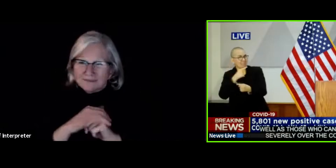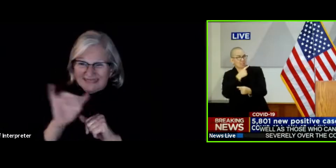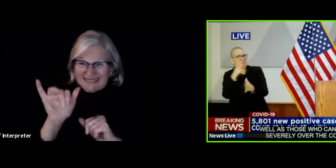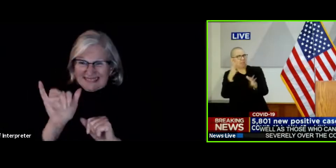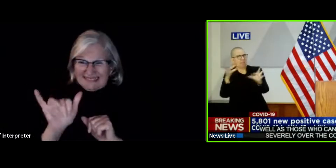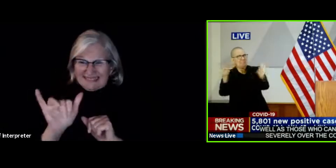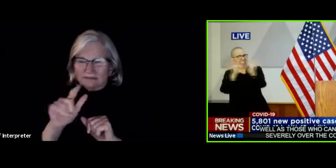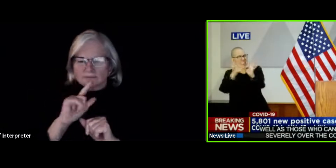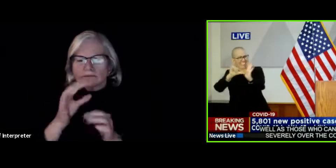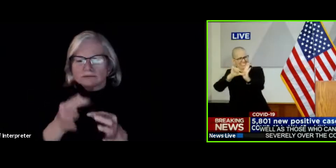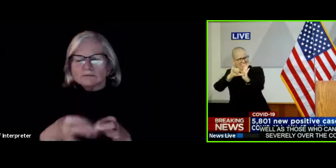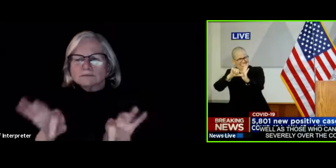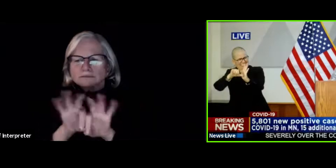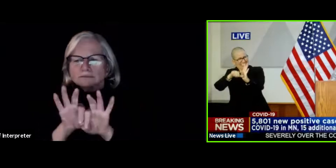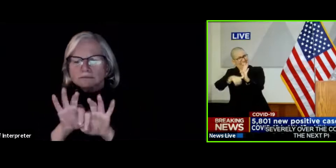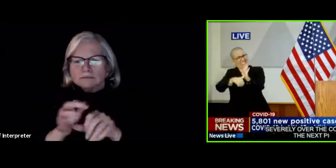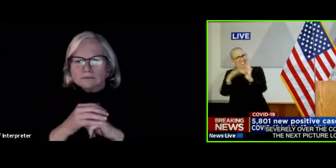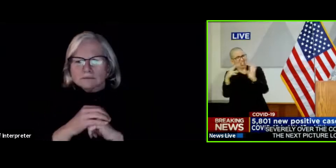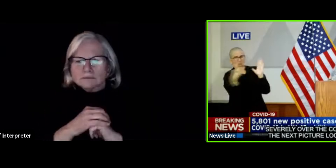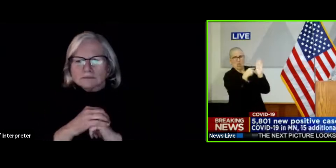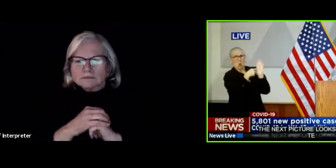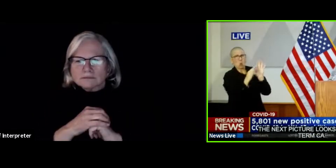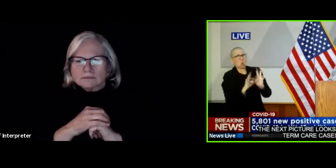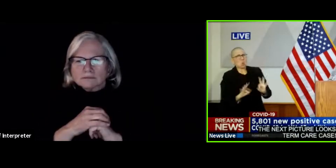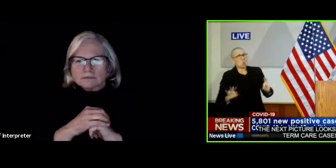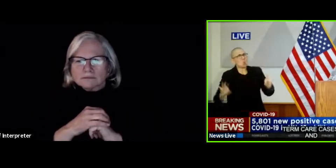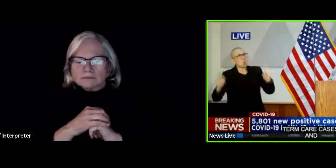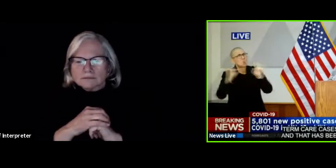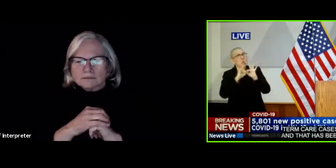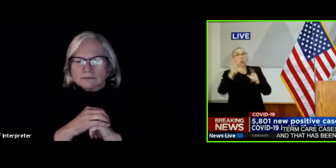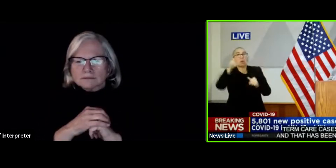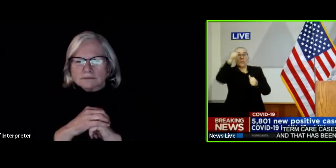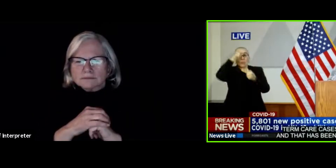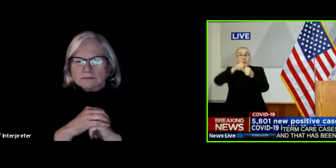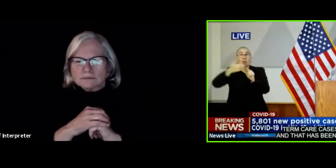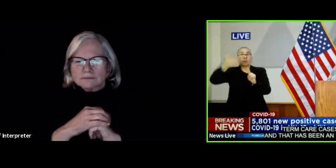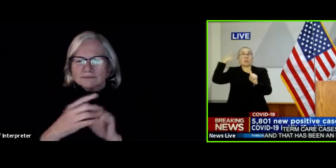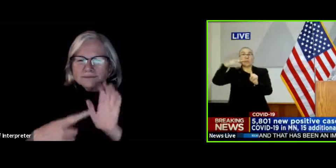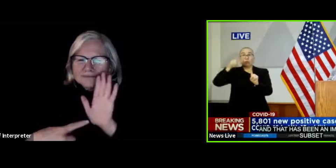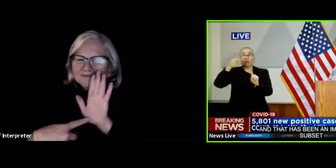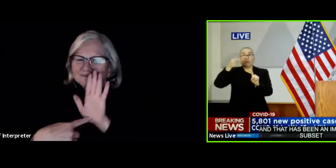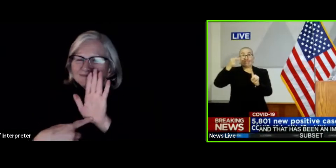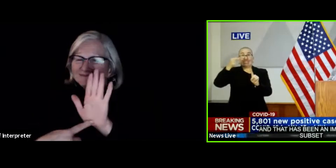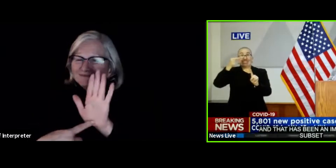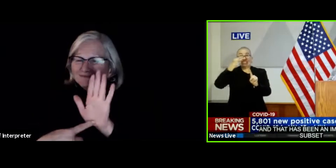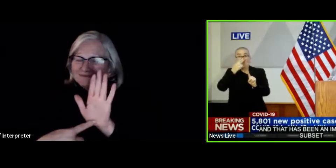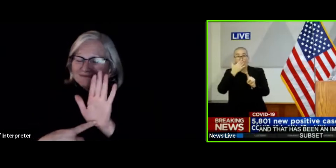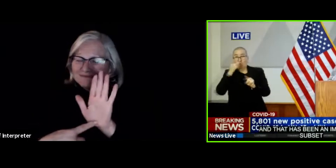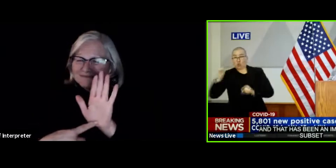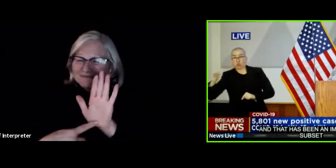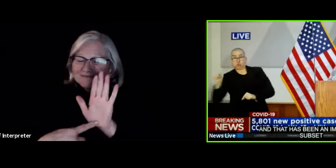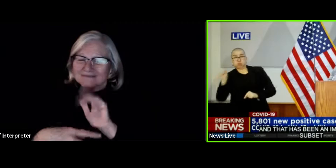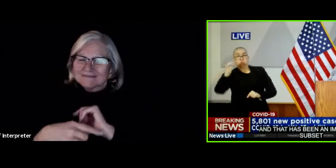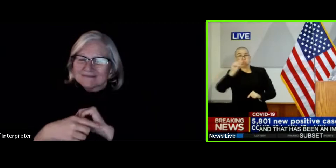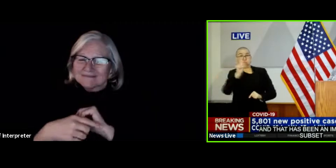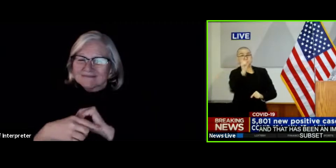AN IMPORTANT SUBSET OF THE CASES AND CERTAINLY REPRESENTS A DISPROPORTIONATE NUMBER OF THE HOSPITALIZATIONS AND THE DEATHS.